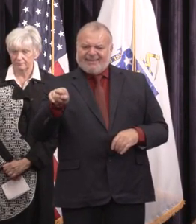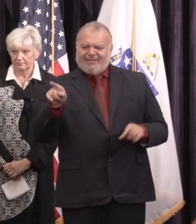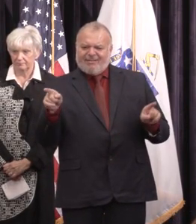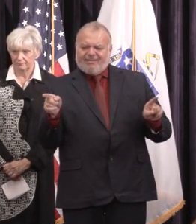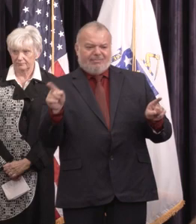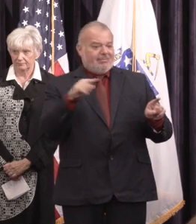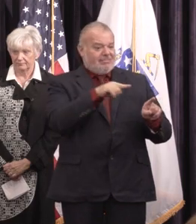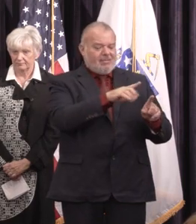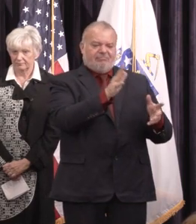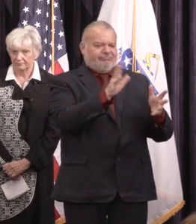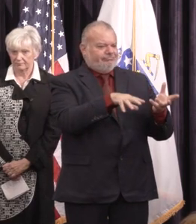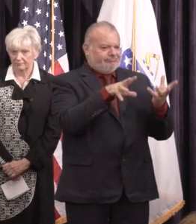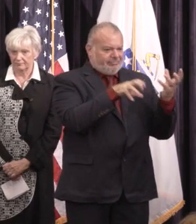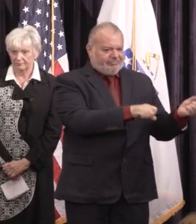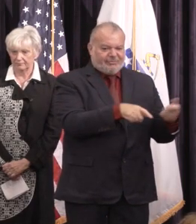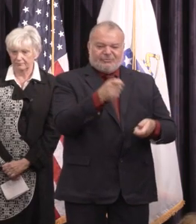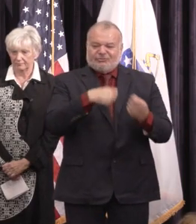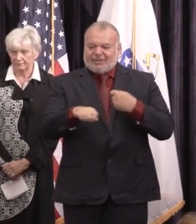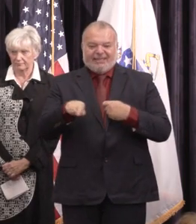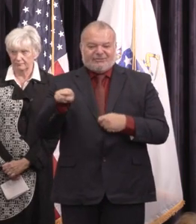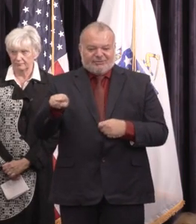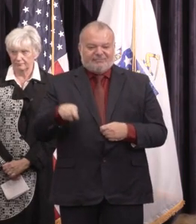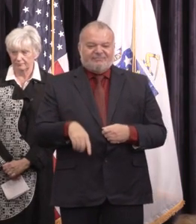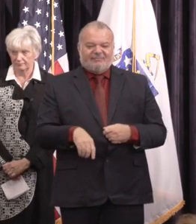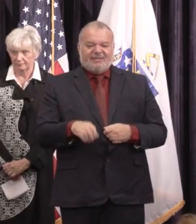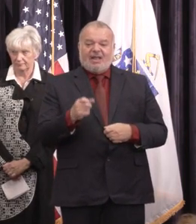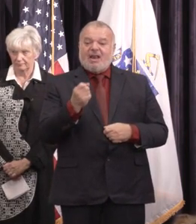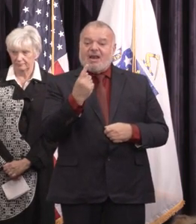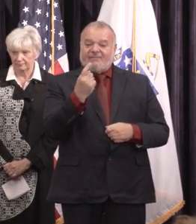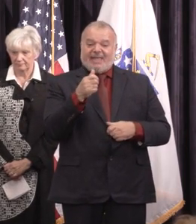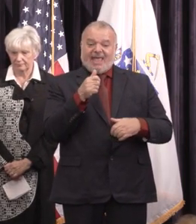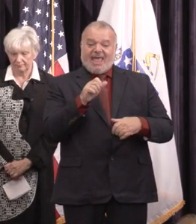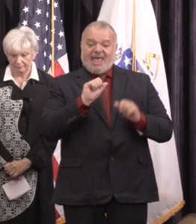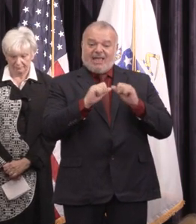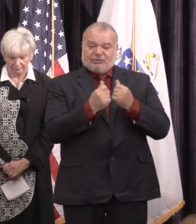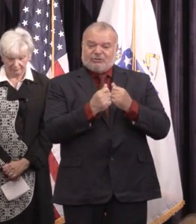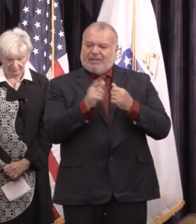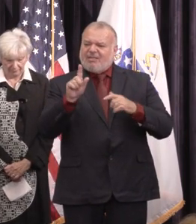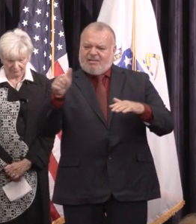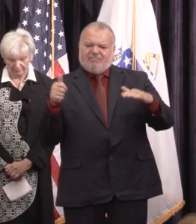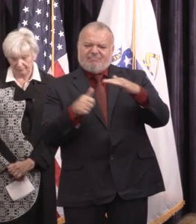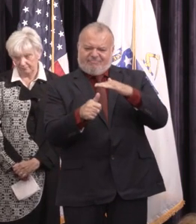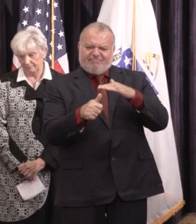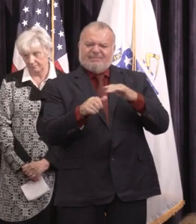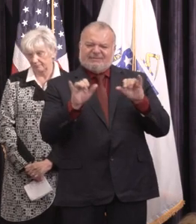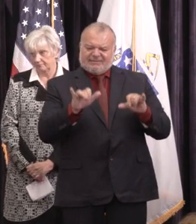22 thousand people. Our services touch 1 out of 3 of our neighbors and friends across the